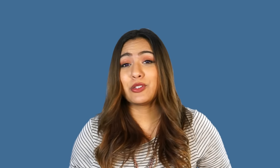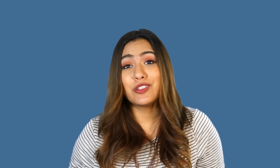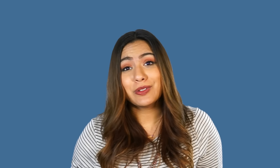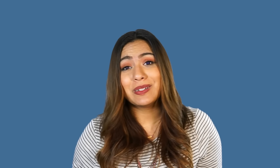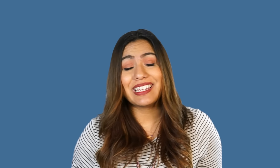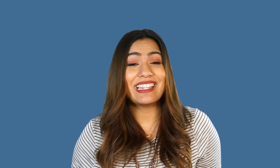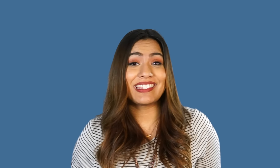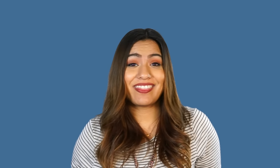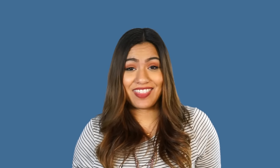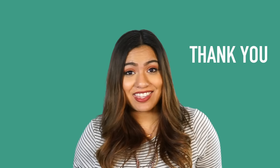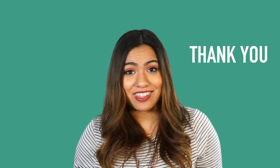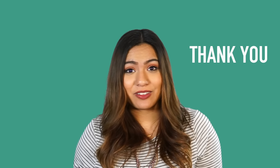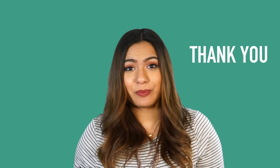Number two is, "Thank you."